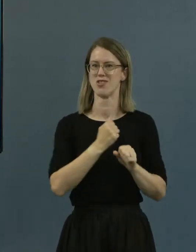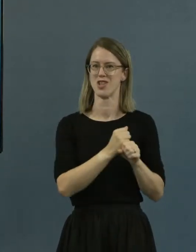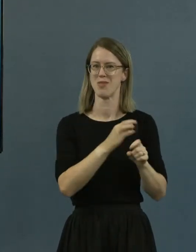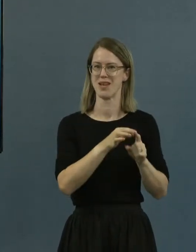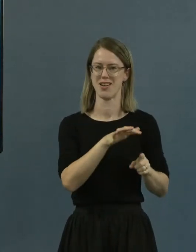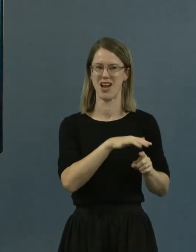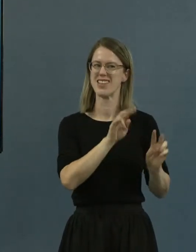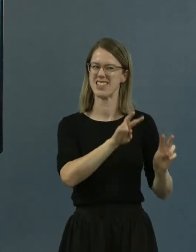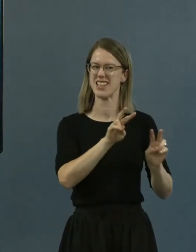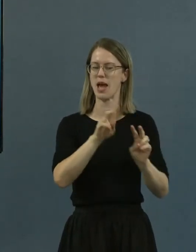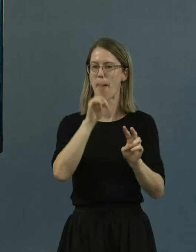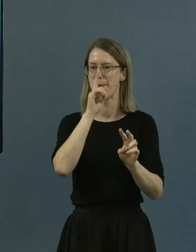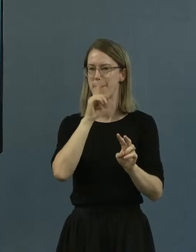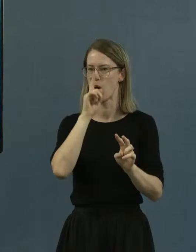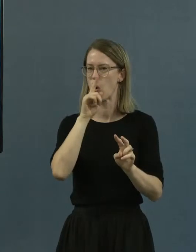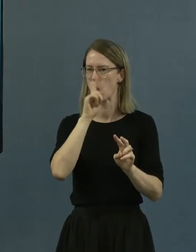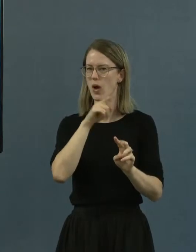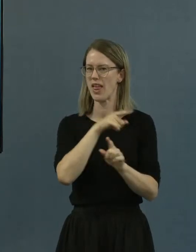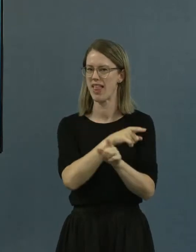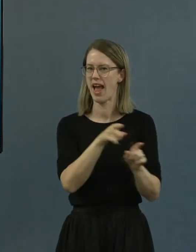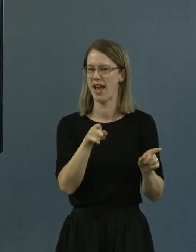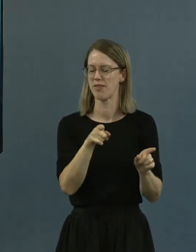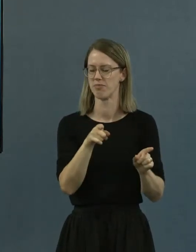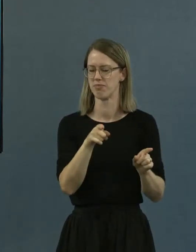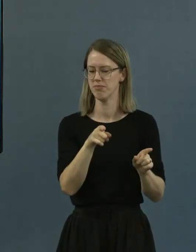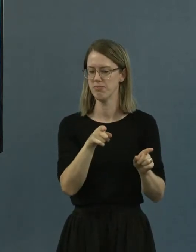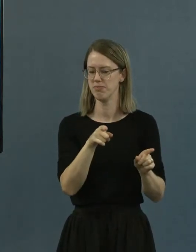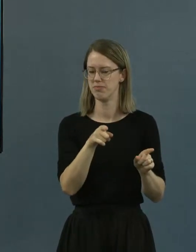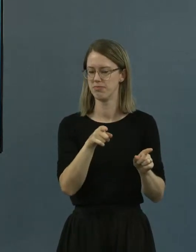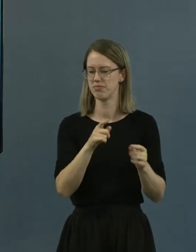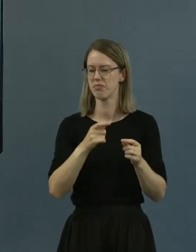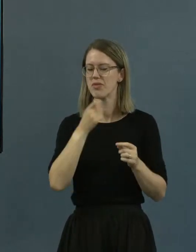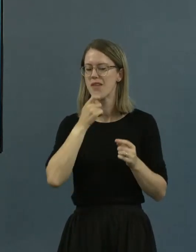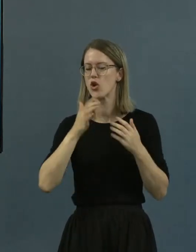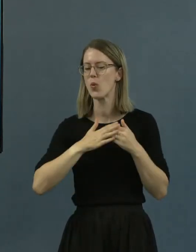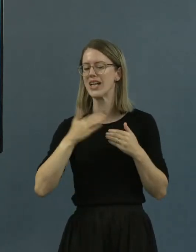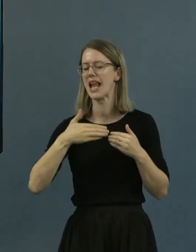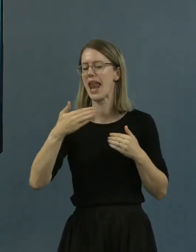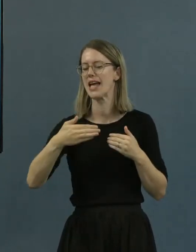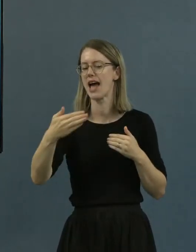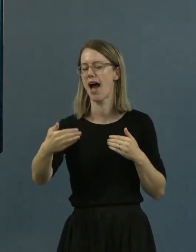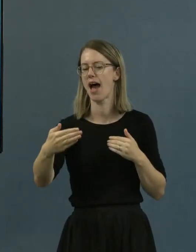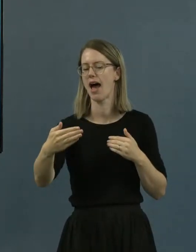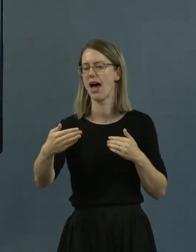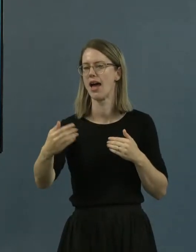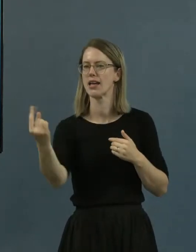increased numbers of COVID across the country and certainly in my practice, I'm